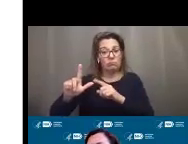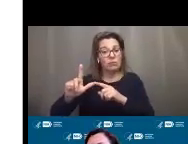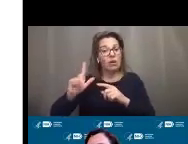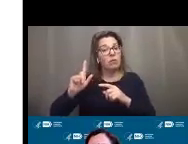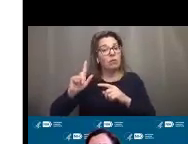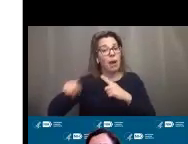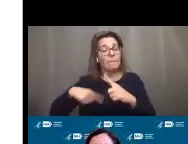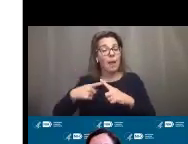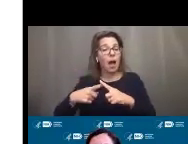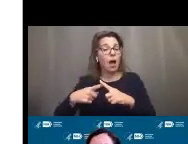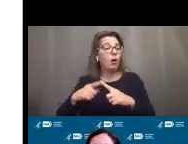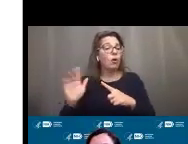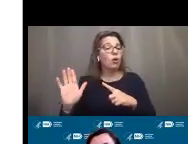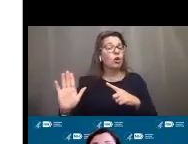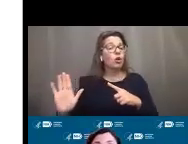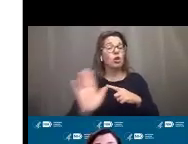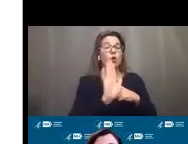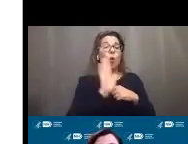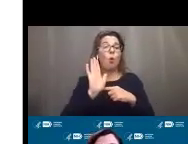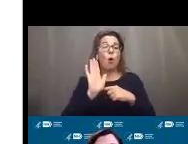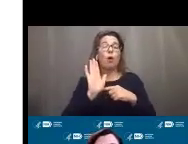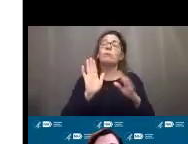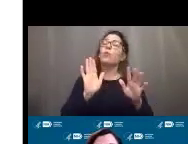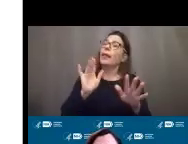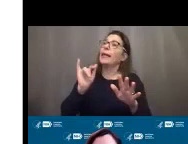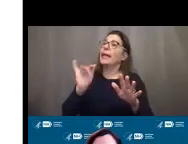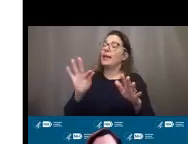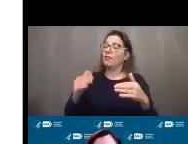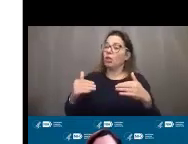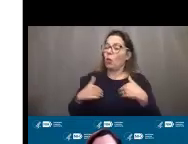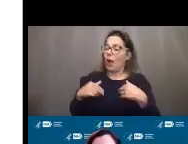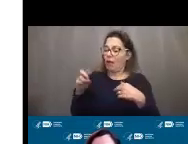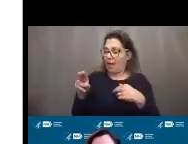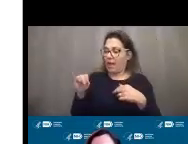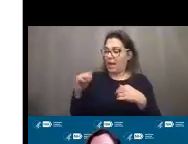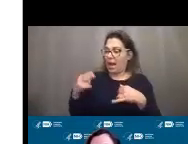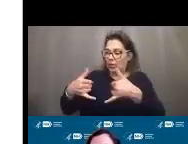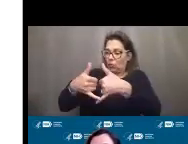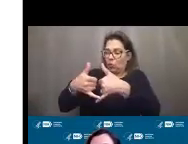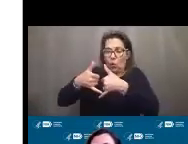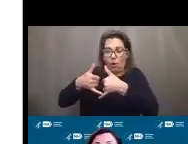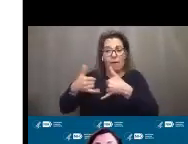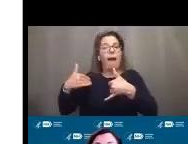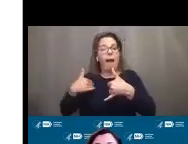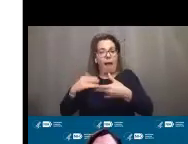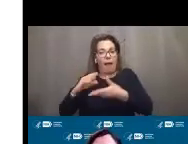So we have, 57 percent are early-career investigator,